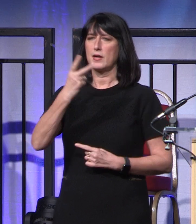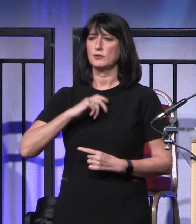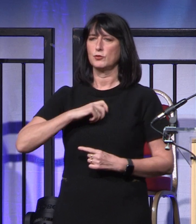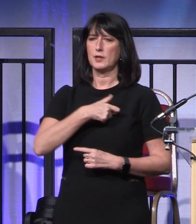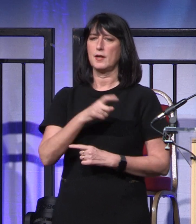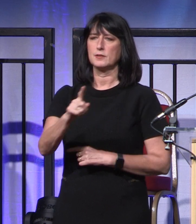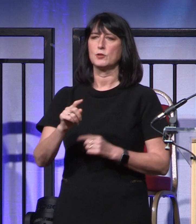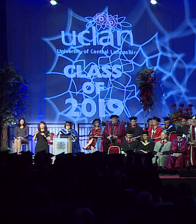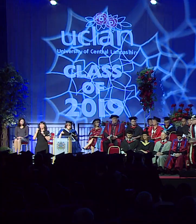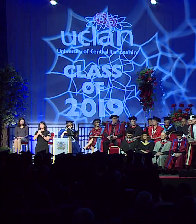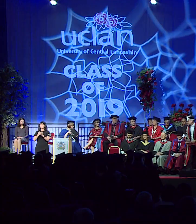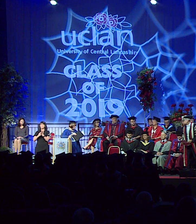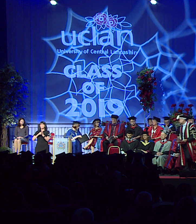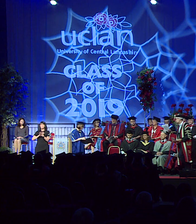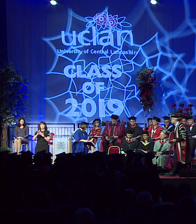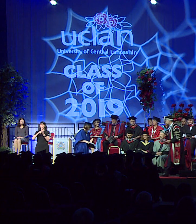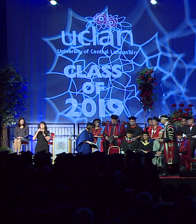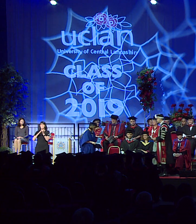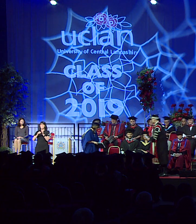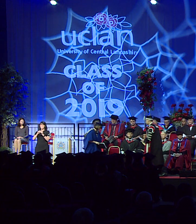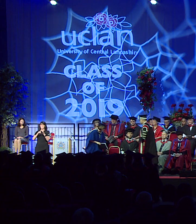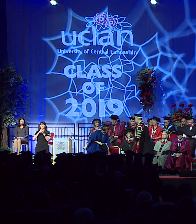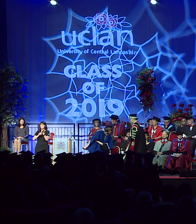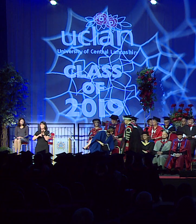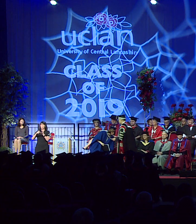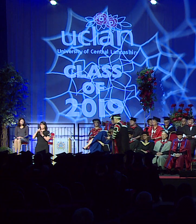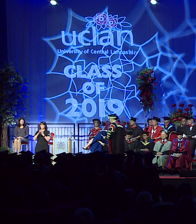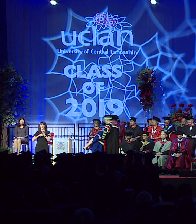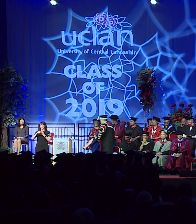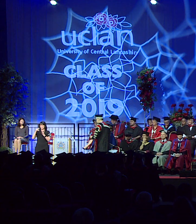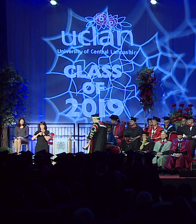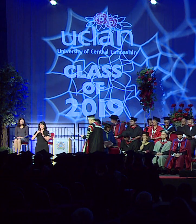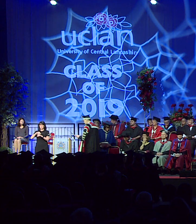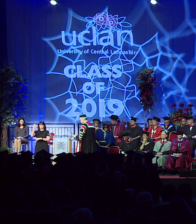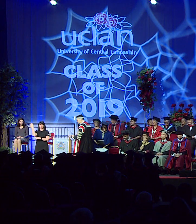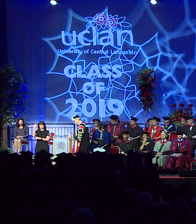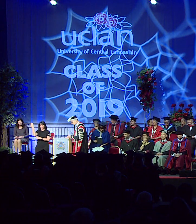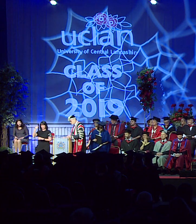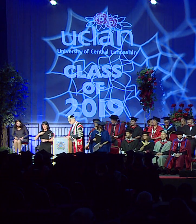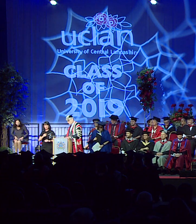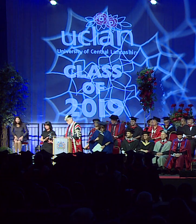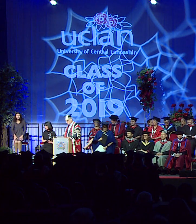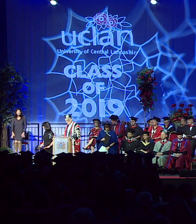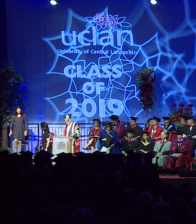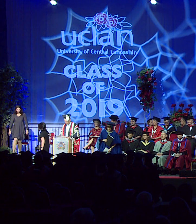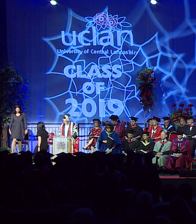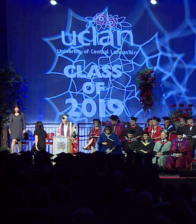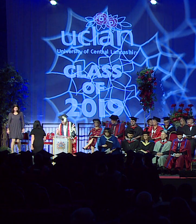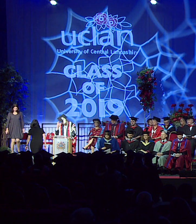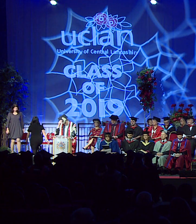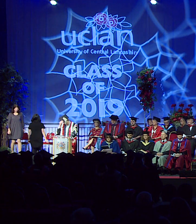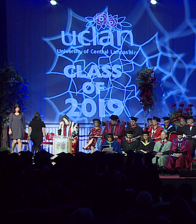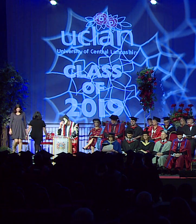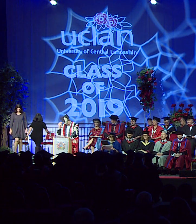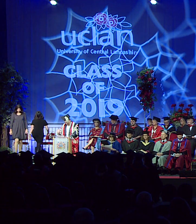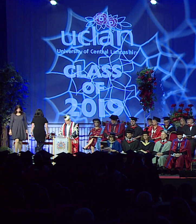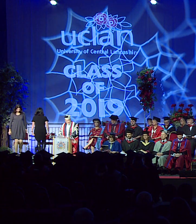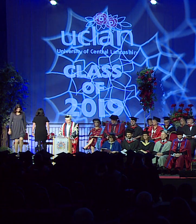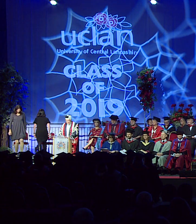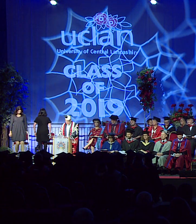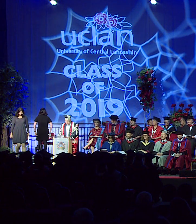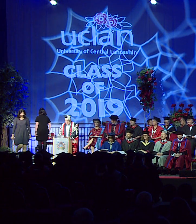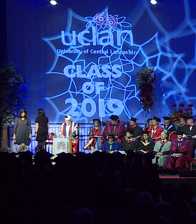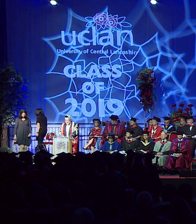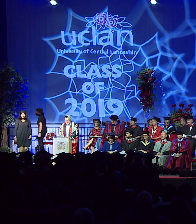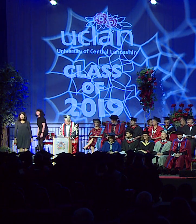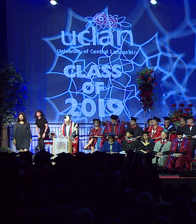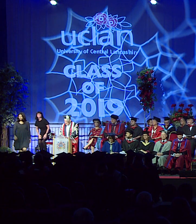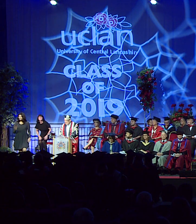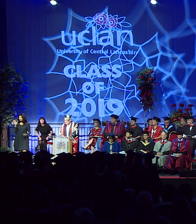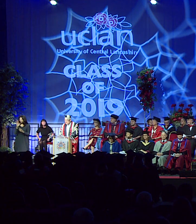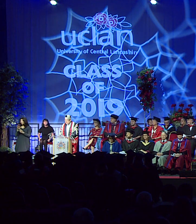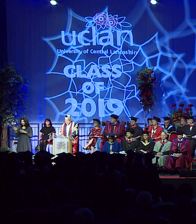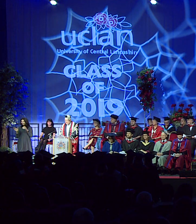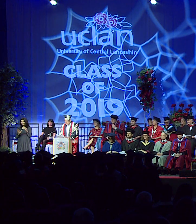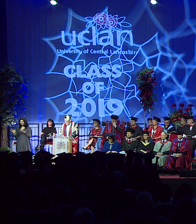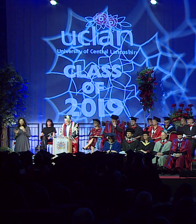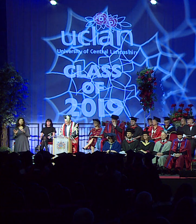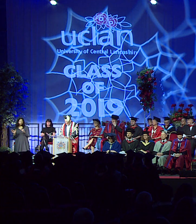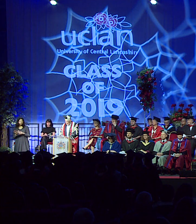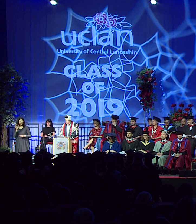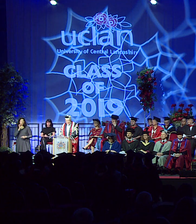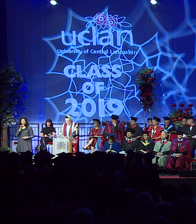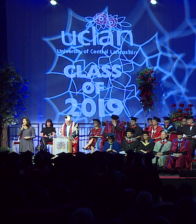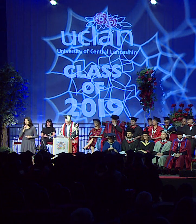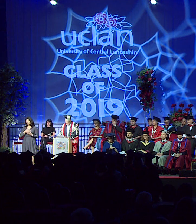address honored guests ladies and gentlemen graduands it is a great